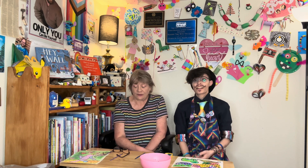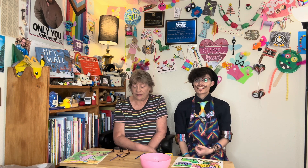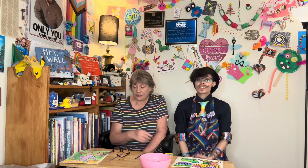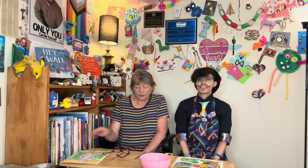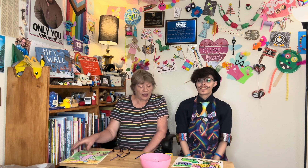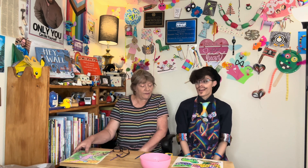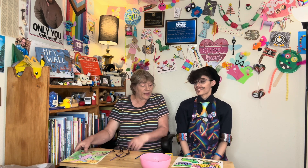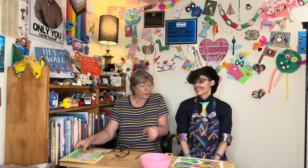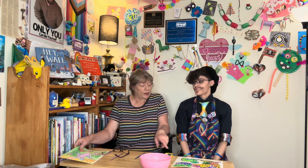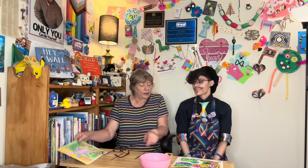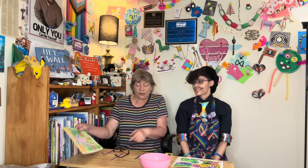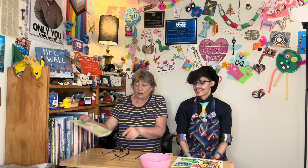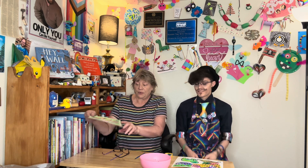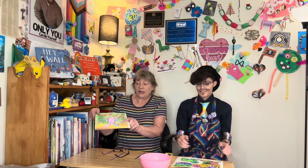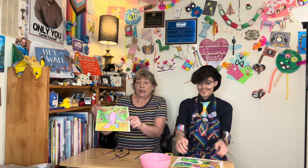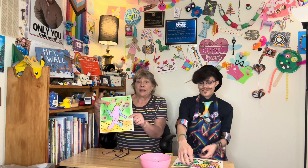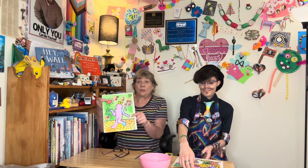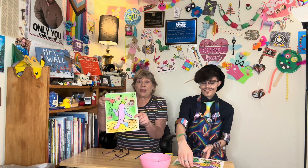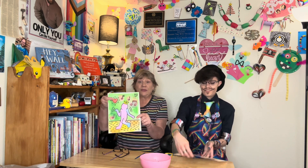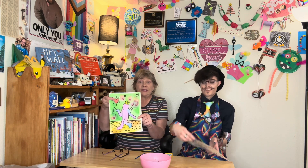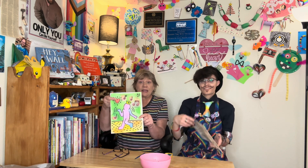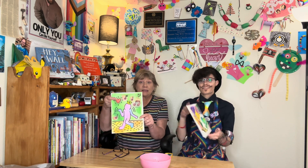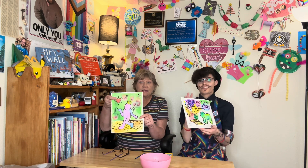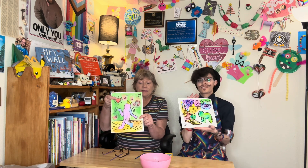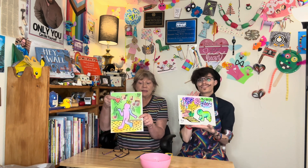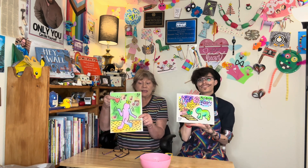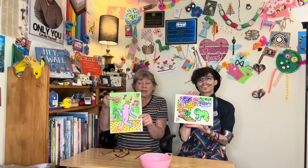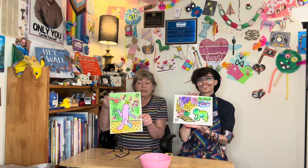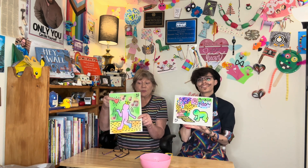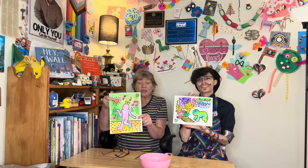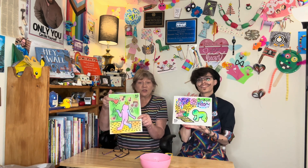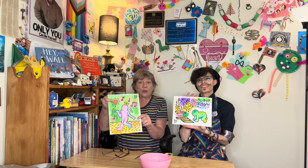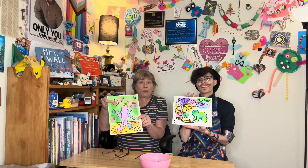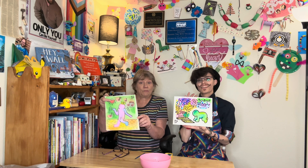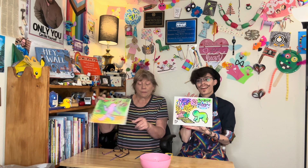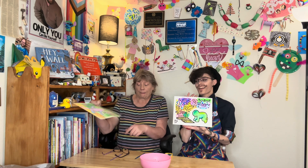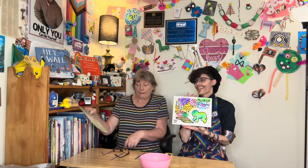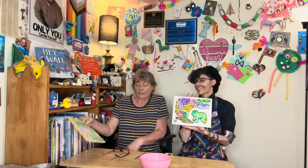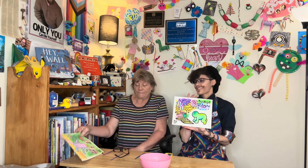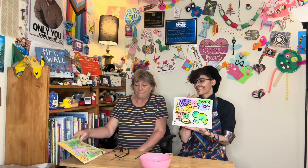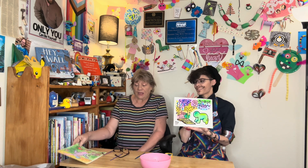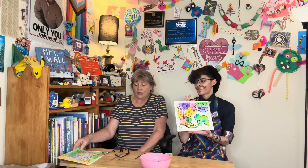of this. We have that one reading, and then we have the dancing, the dancing one as well. KAI: Yeah!